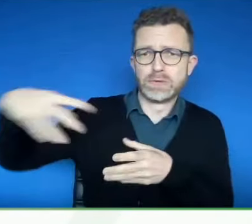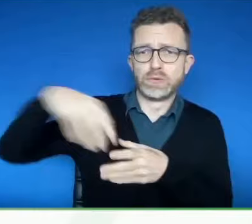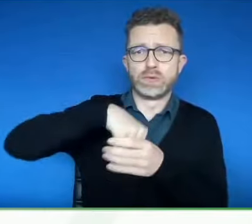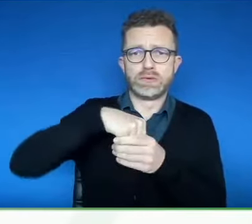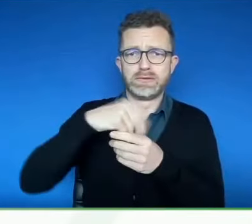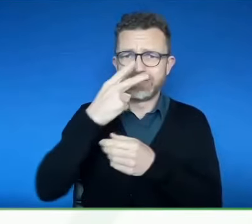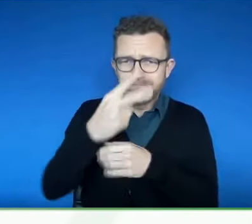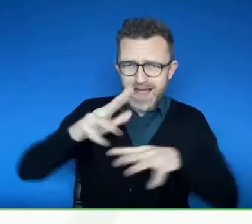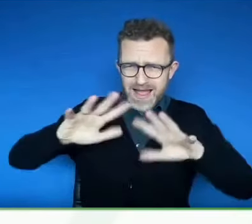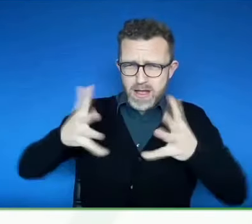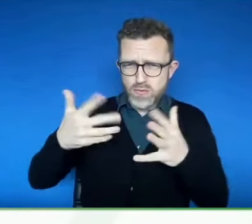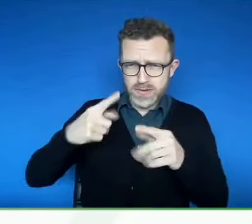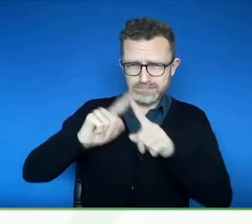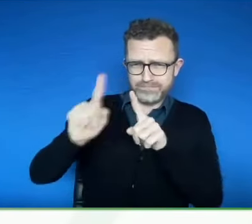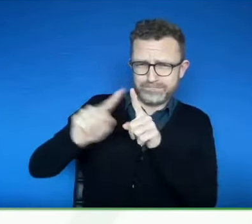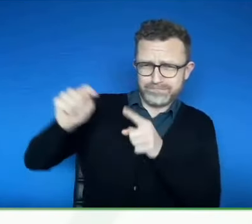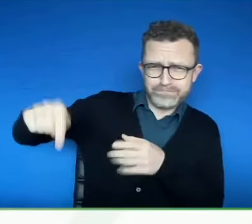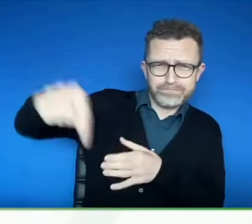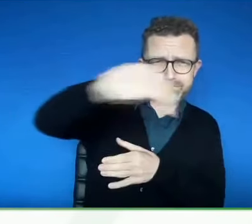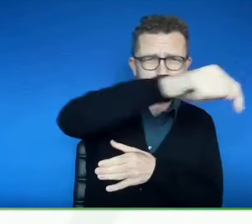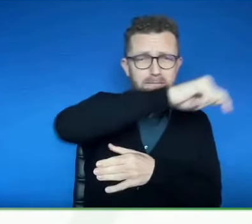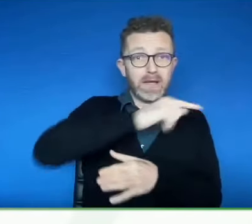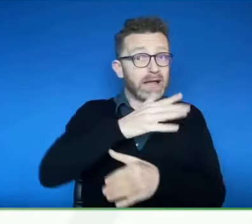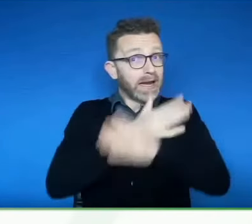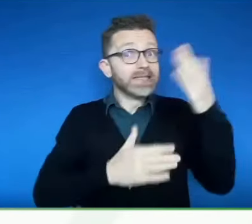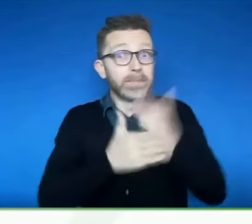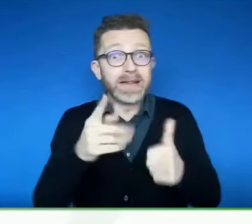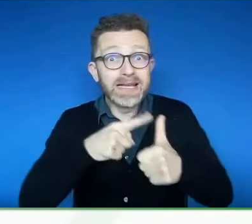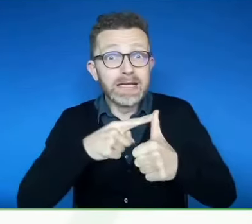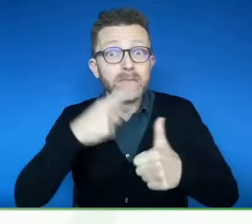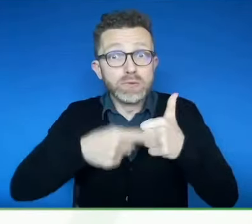We have come up with a framework where we look at five domains of